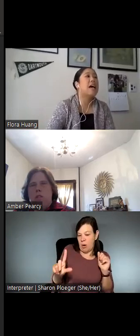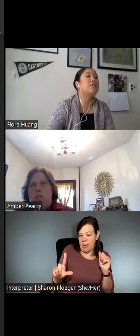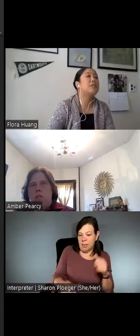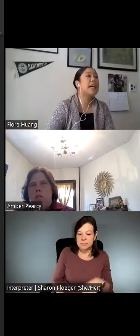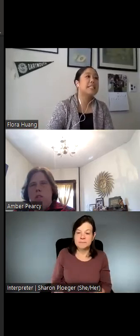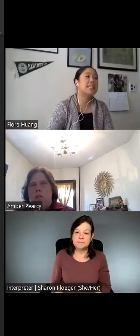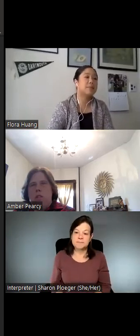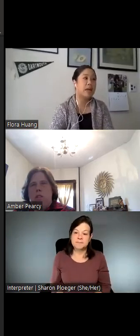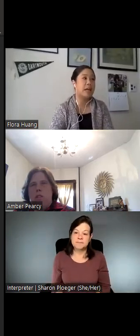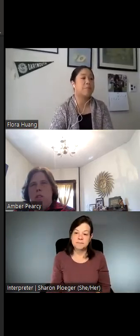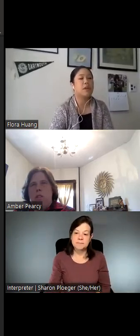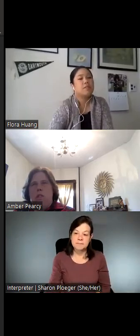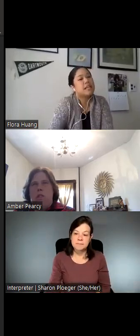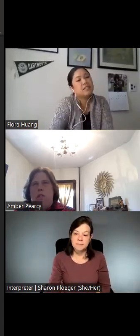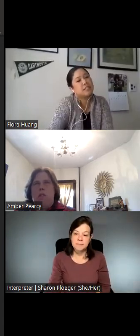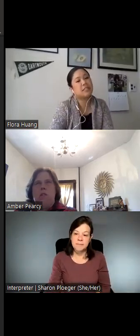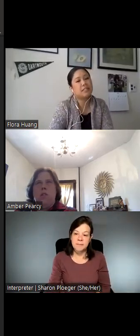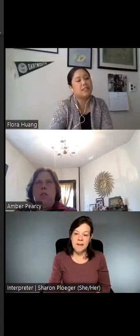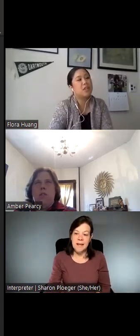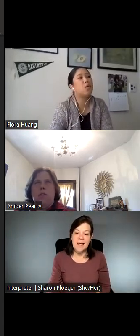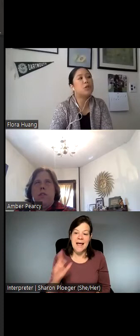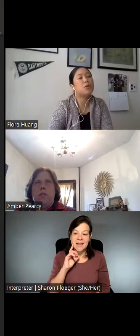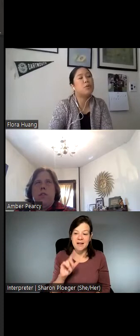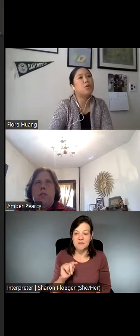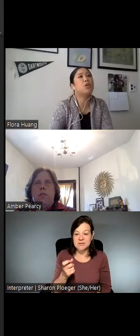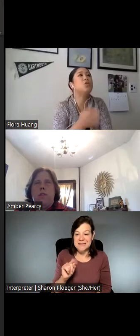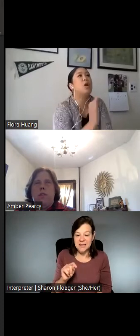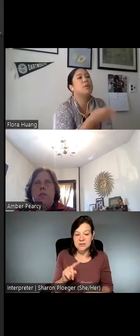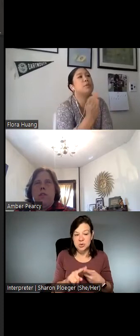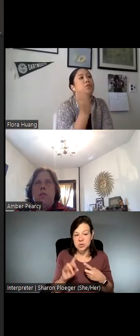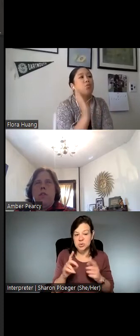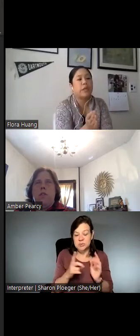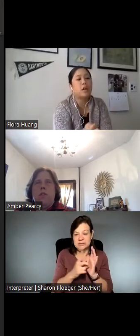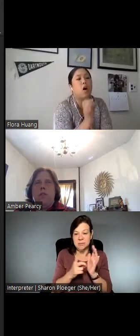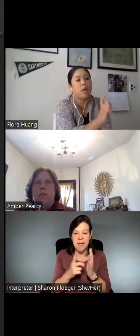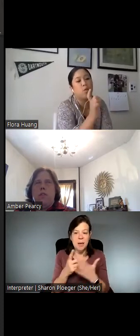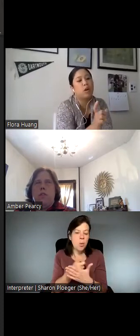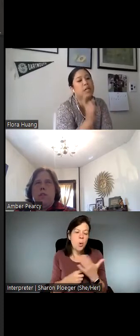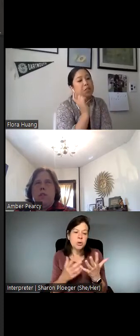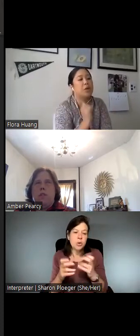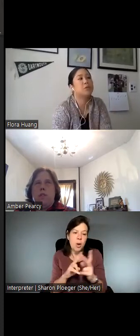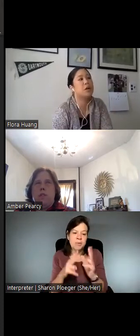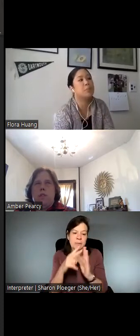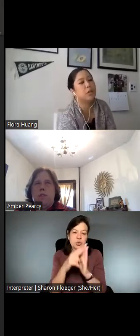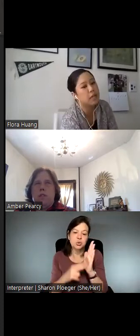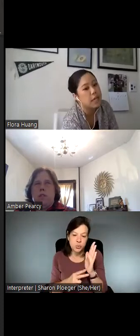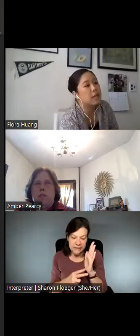And then for text to display that just essentially says, what do you want people to read on the word that is going be your hyperlink?